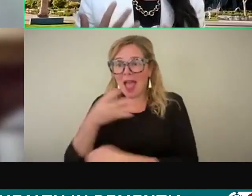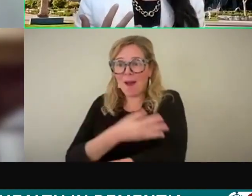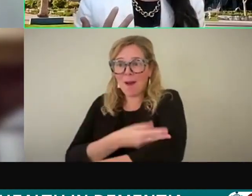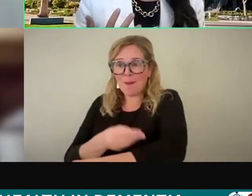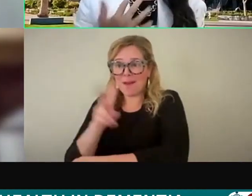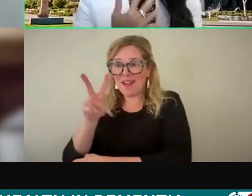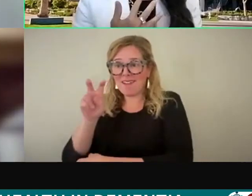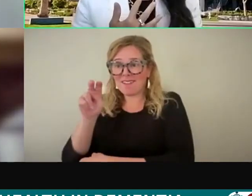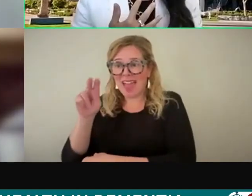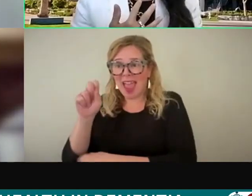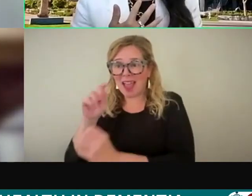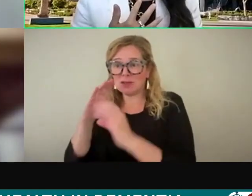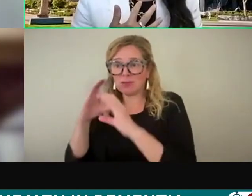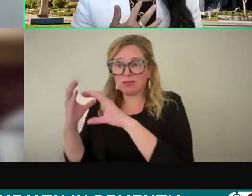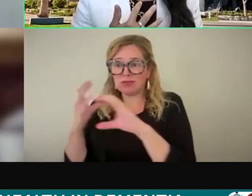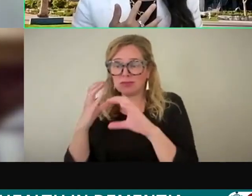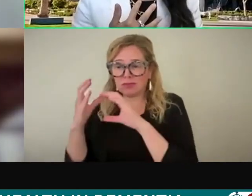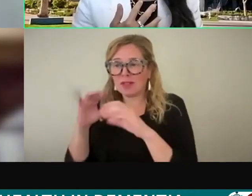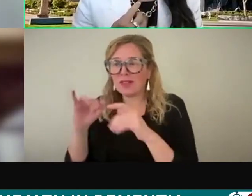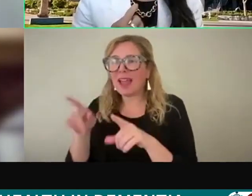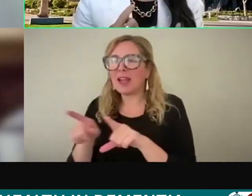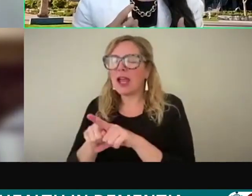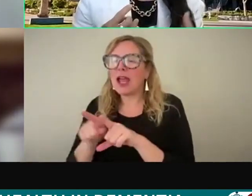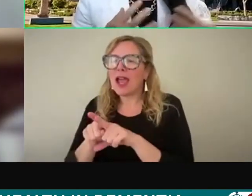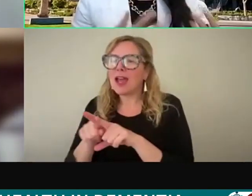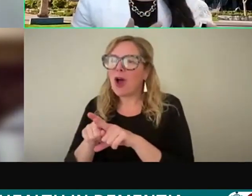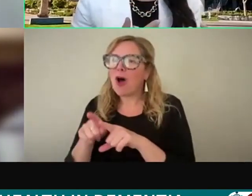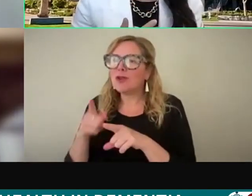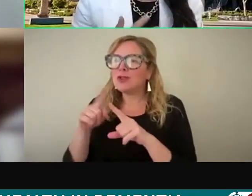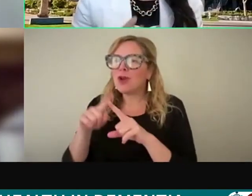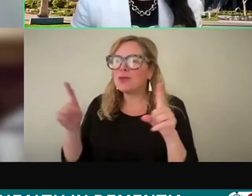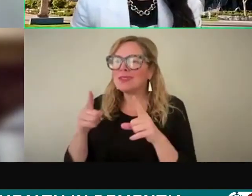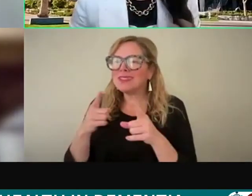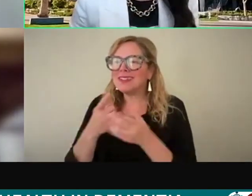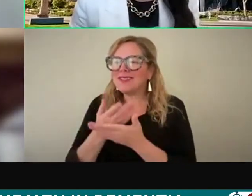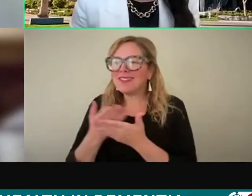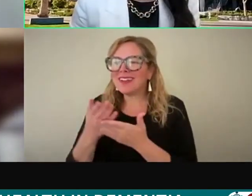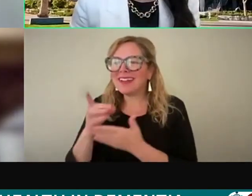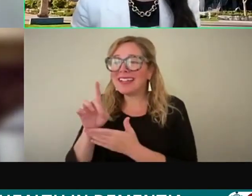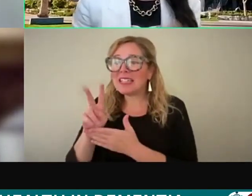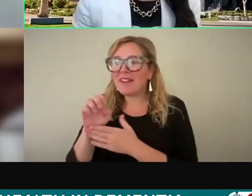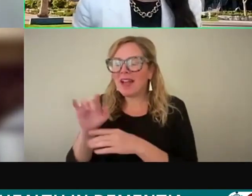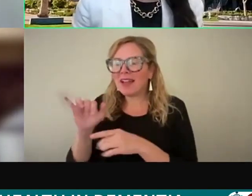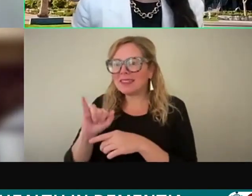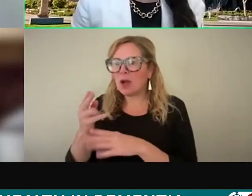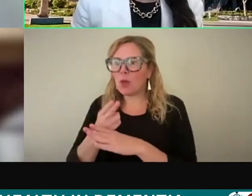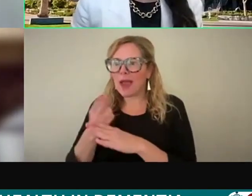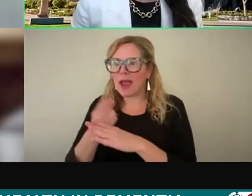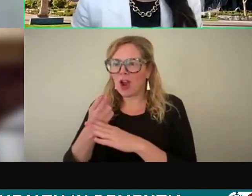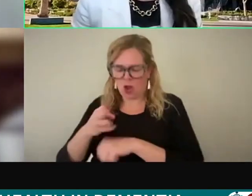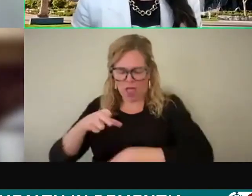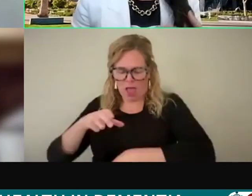data like wearable devices, whether it's watches or phones that can collect cognitive data,